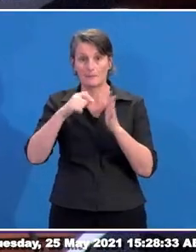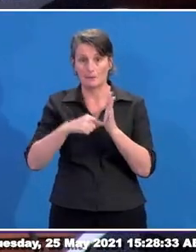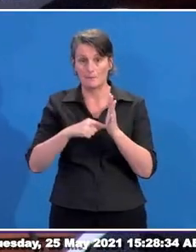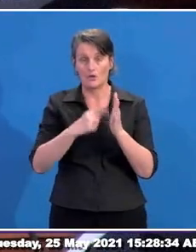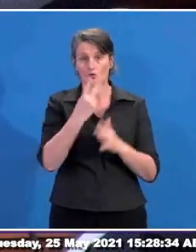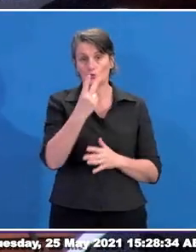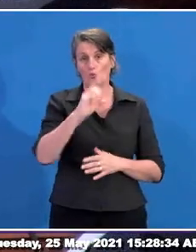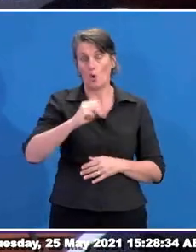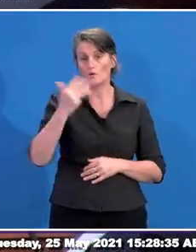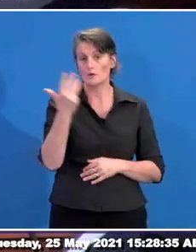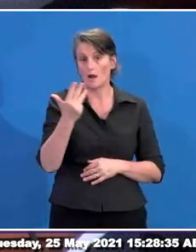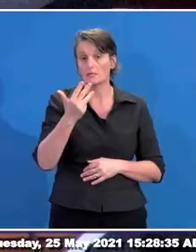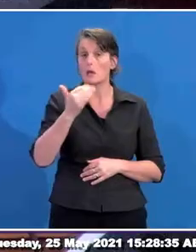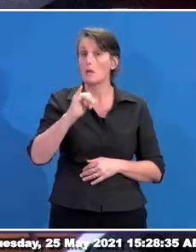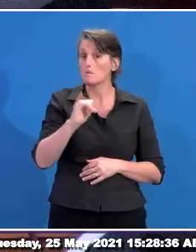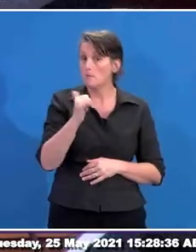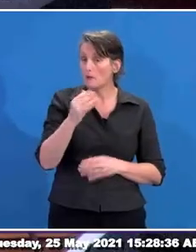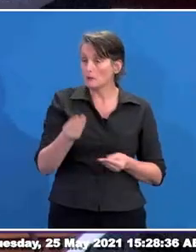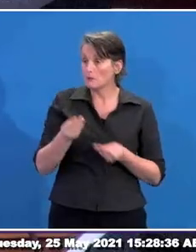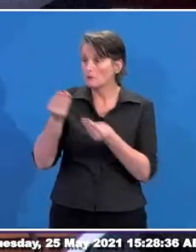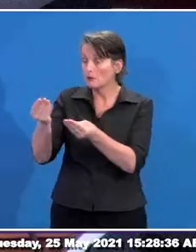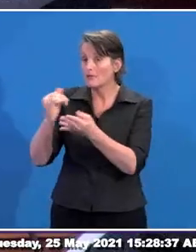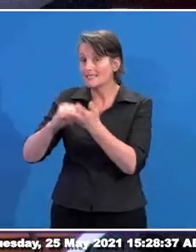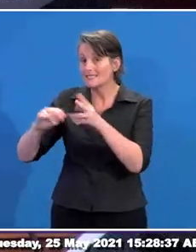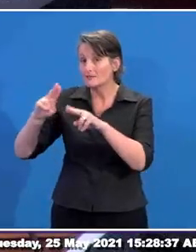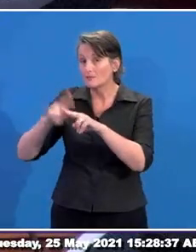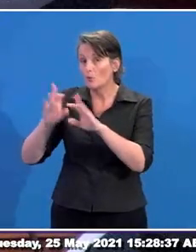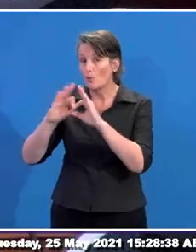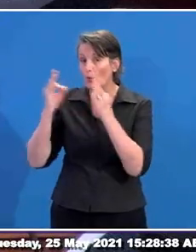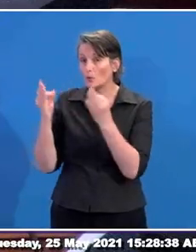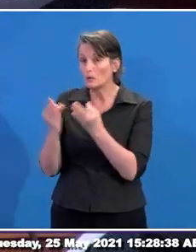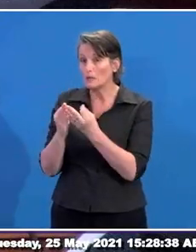to Sunnyfield on or around that date.